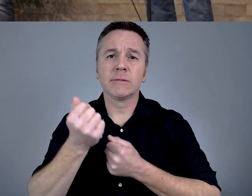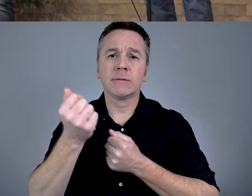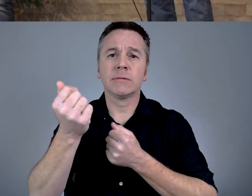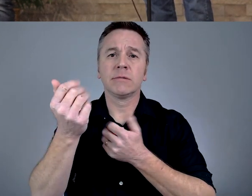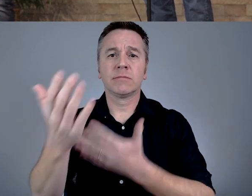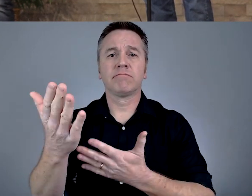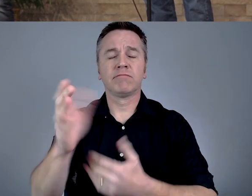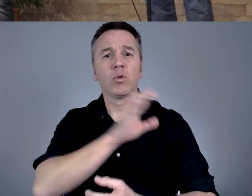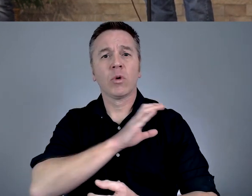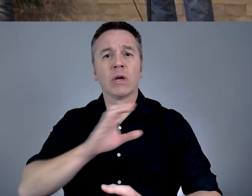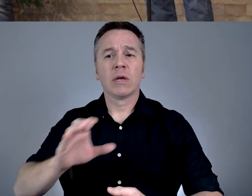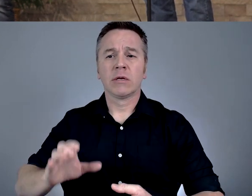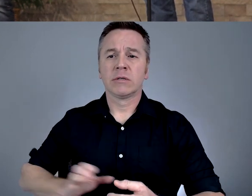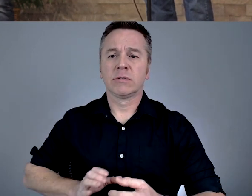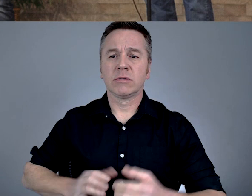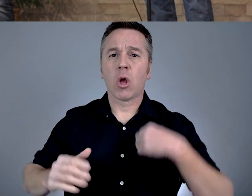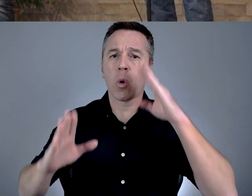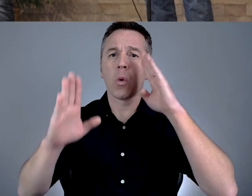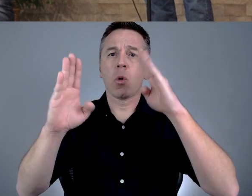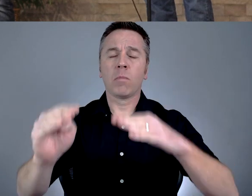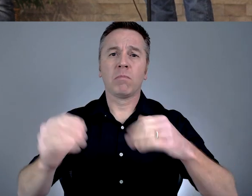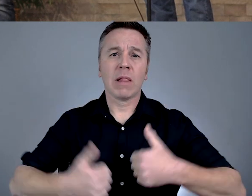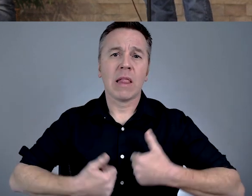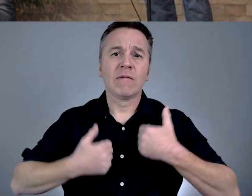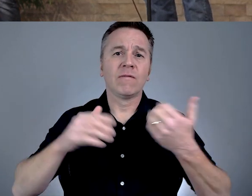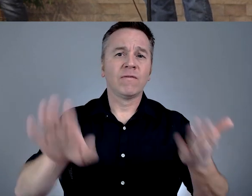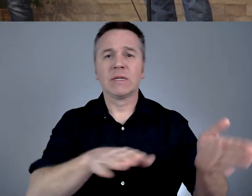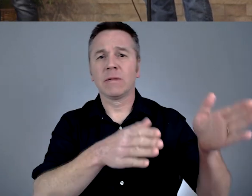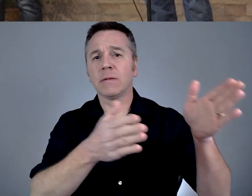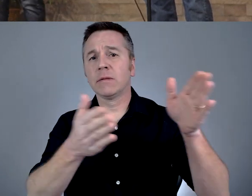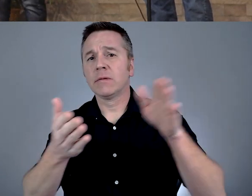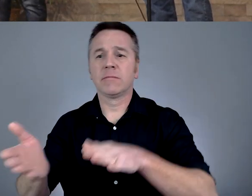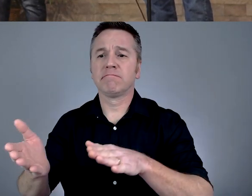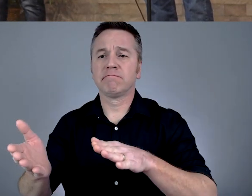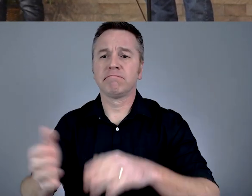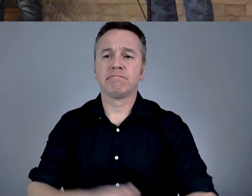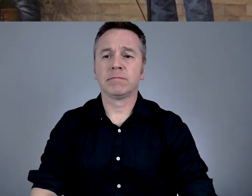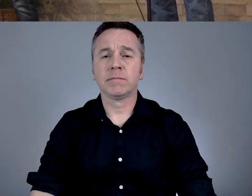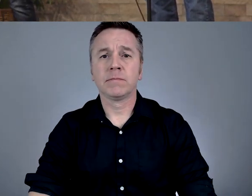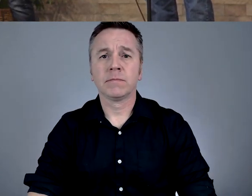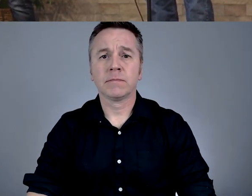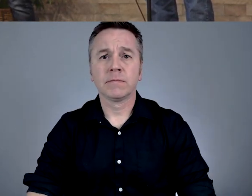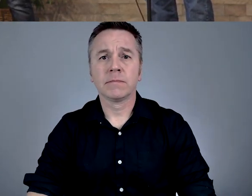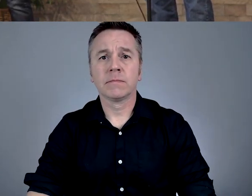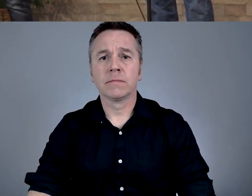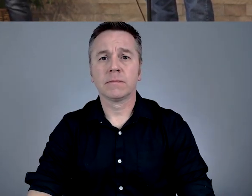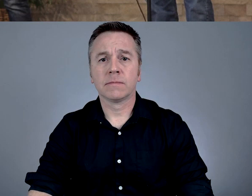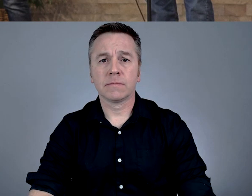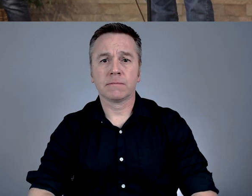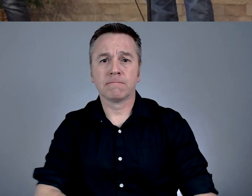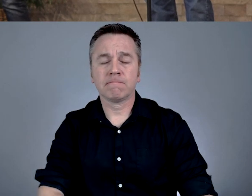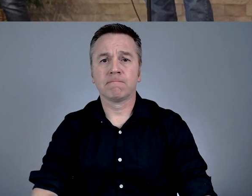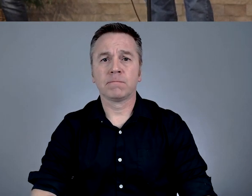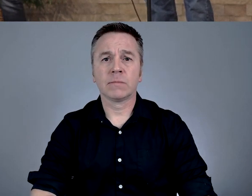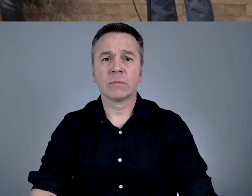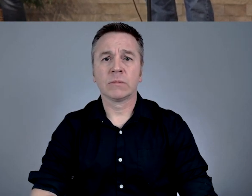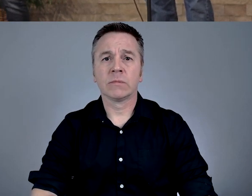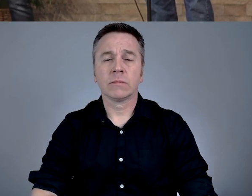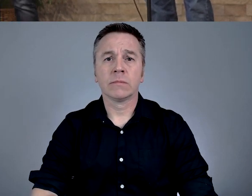Christ our hope in life and death.